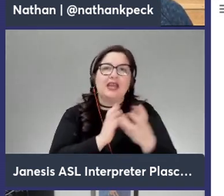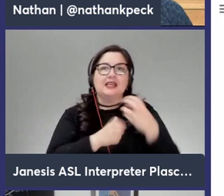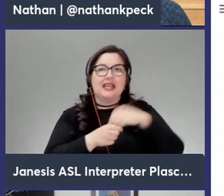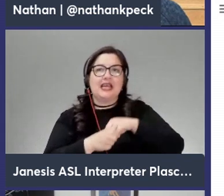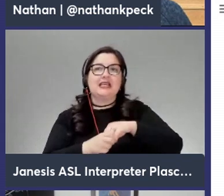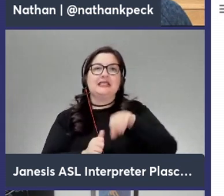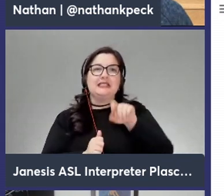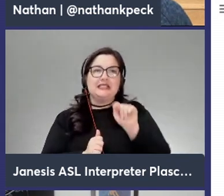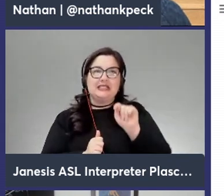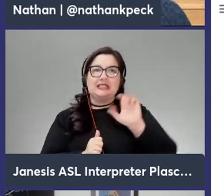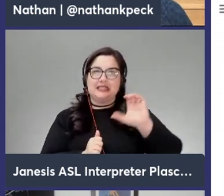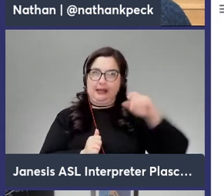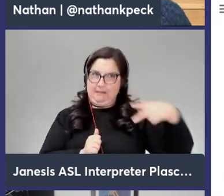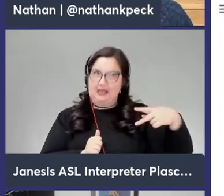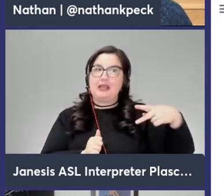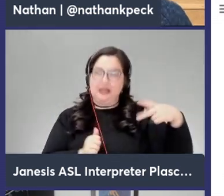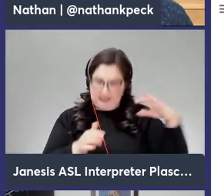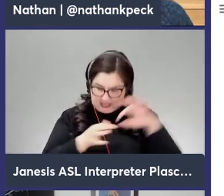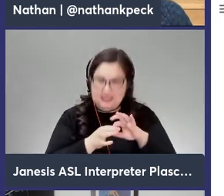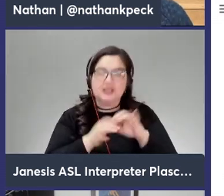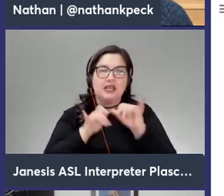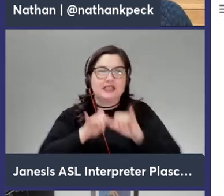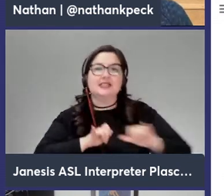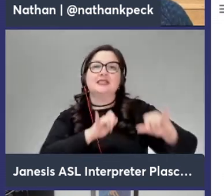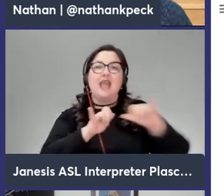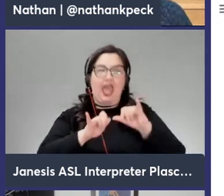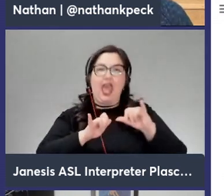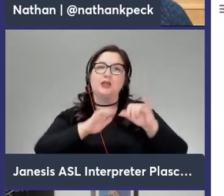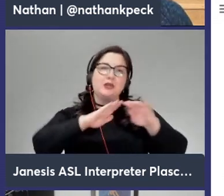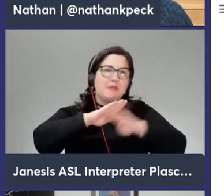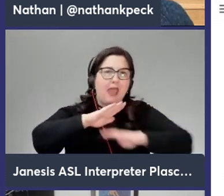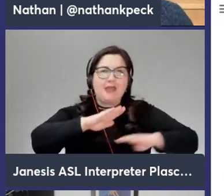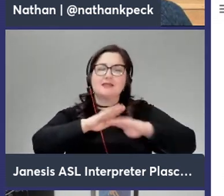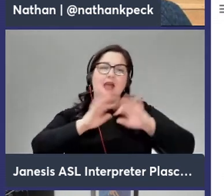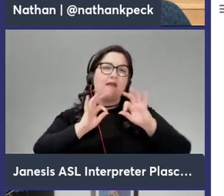Just standard base level networking connection that needs to be established.